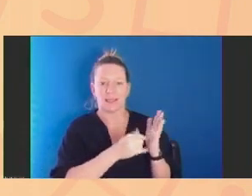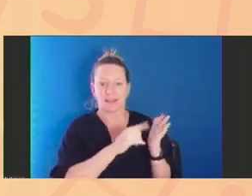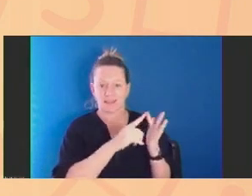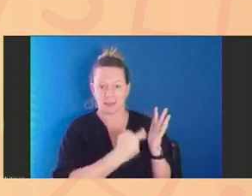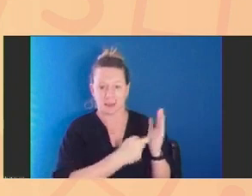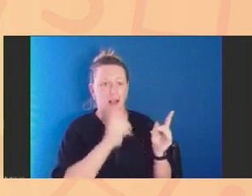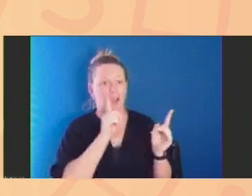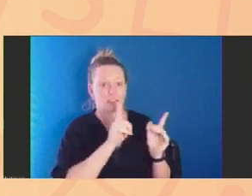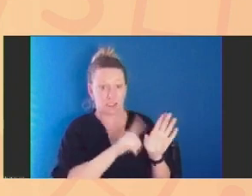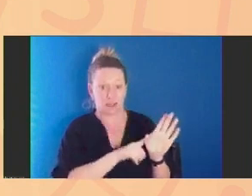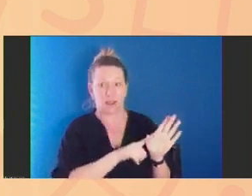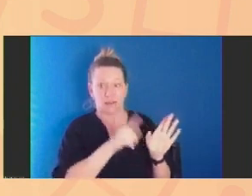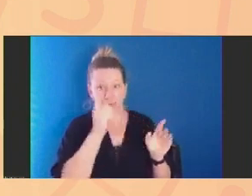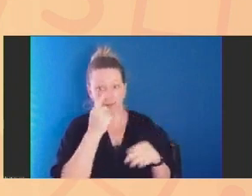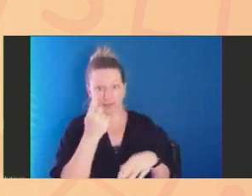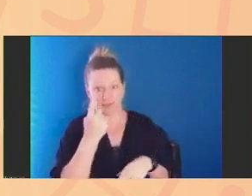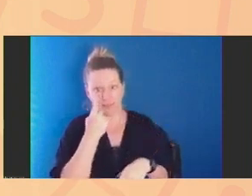You can see it over there, the orange one.